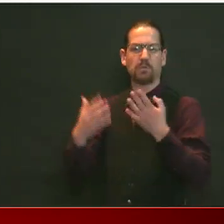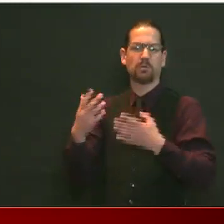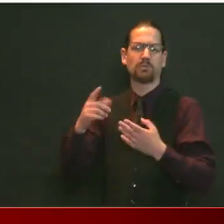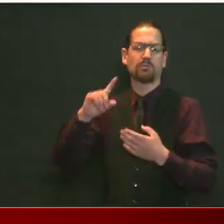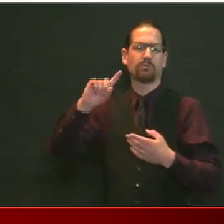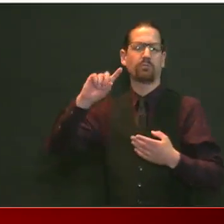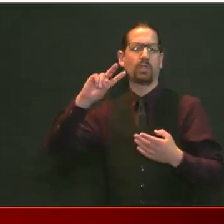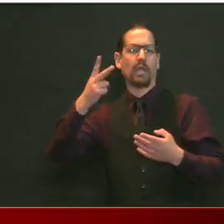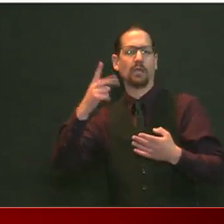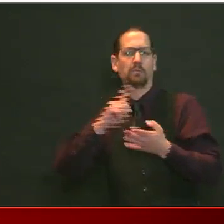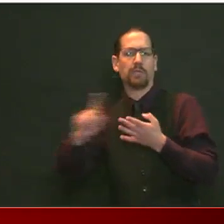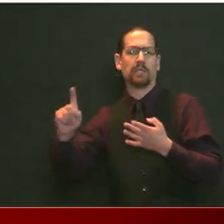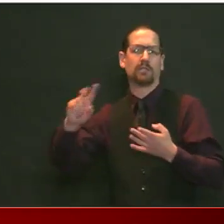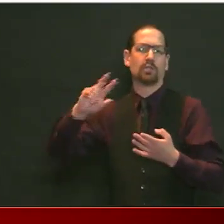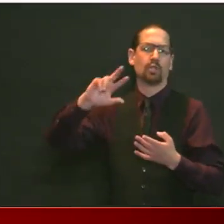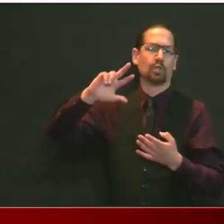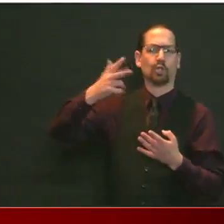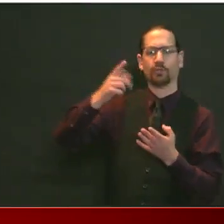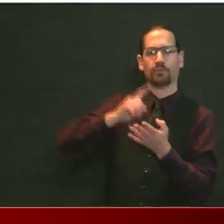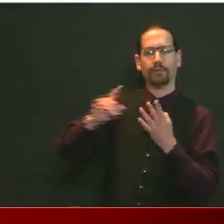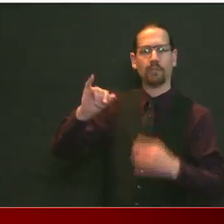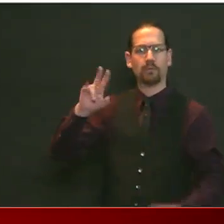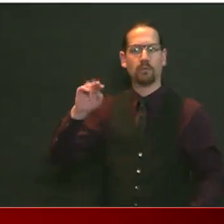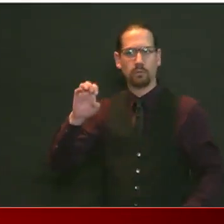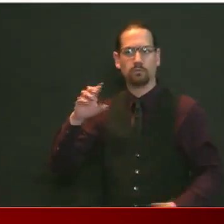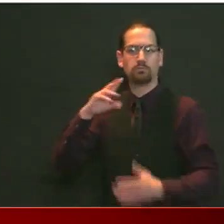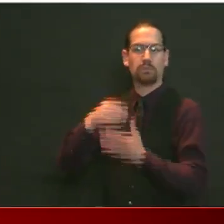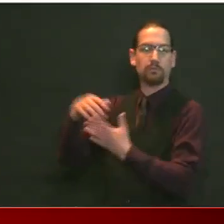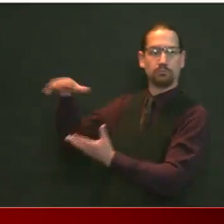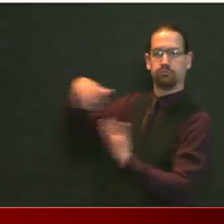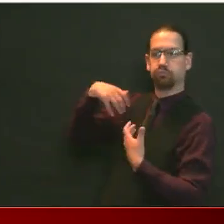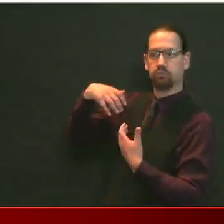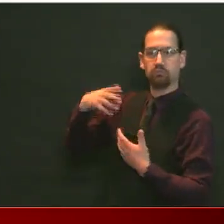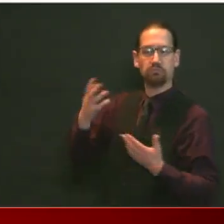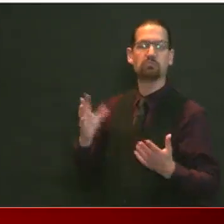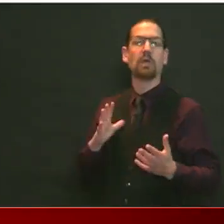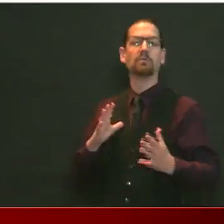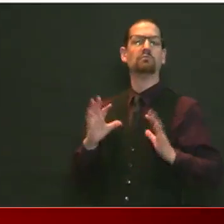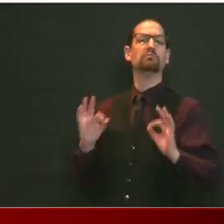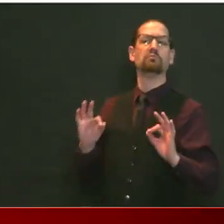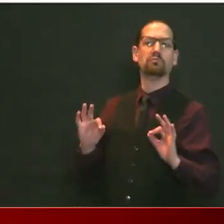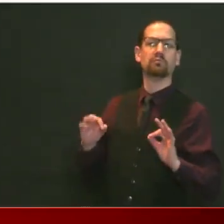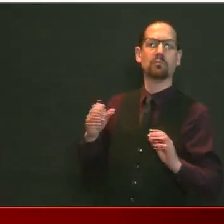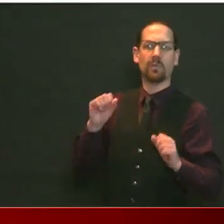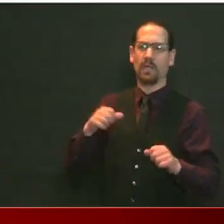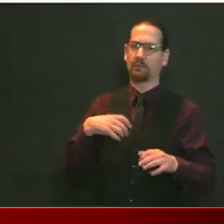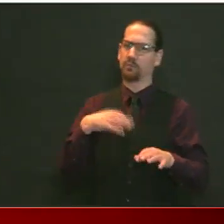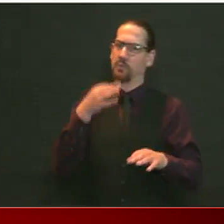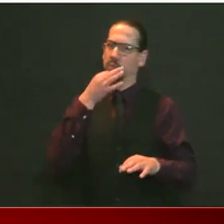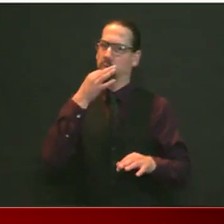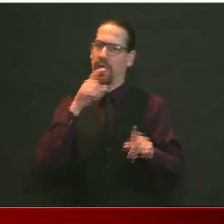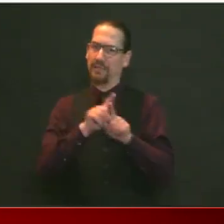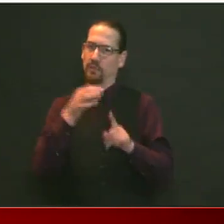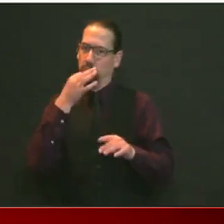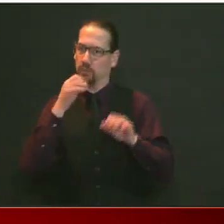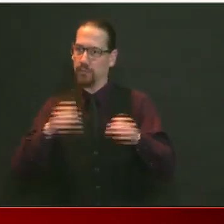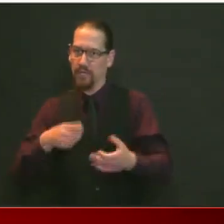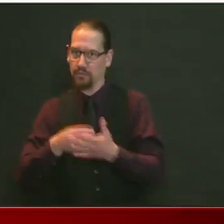IF THEY GET US SOMETHING, THEN, YOU KNOW, FIRST, SECOND, THIRD WEEK OF JUNE, LET'S GET TO WORK. I'M IN FAVOR OF GETTING TO WORK AND GETTING THE BUDGET PASSED AS